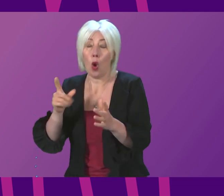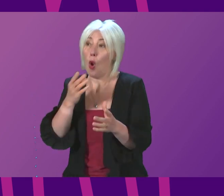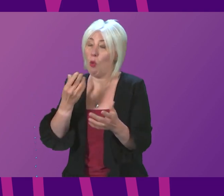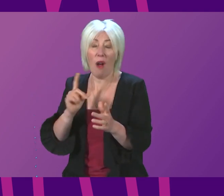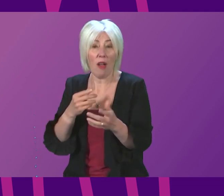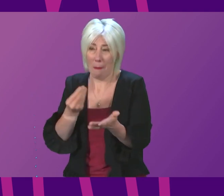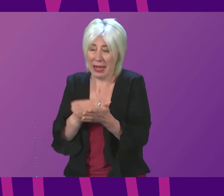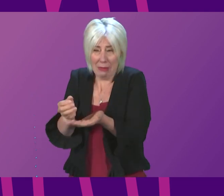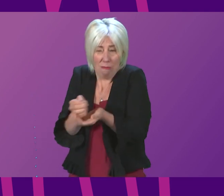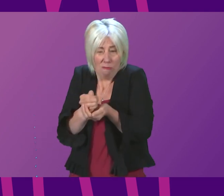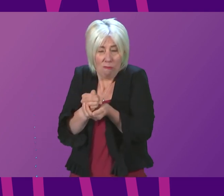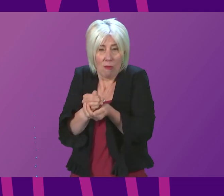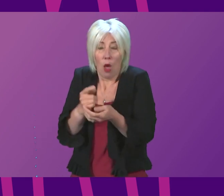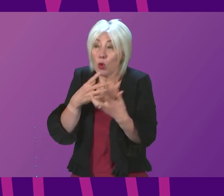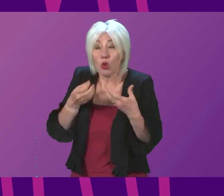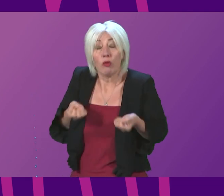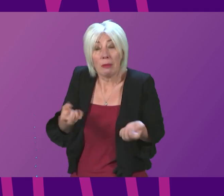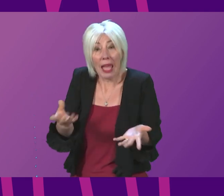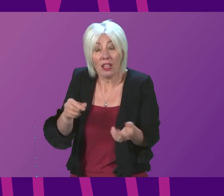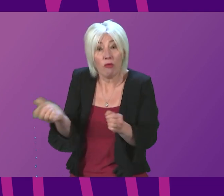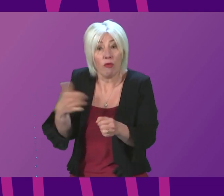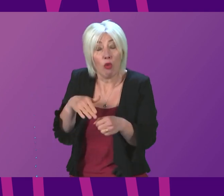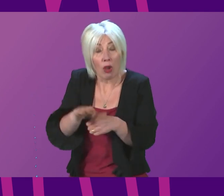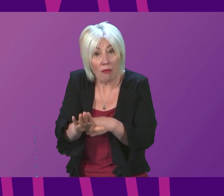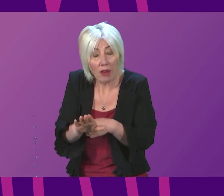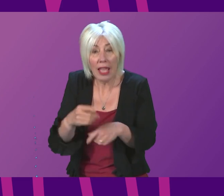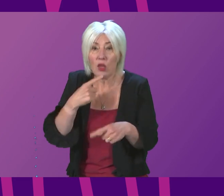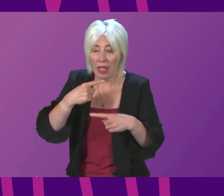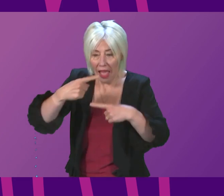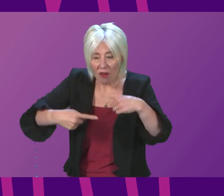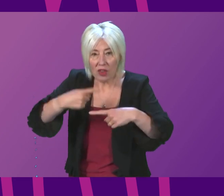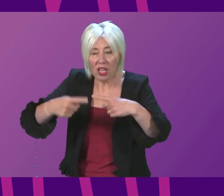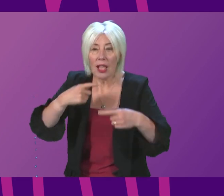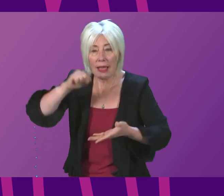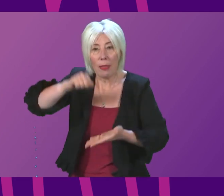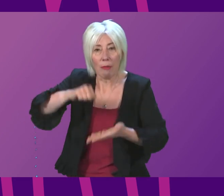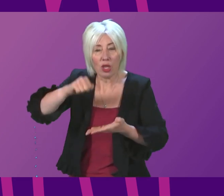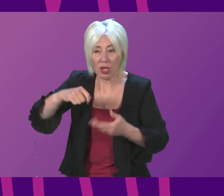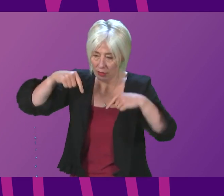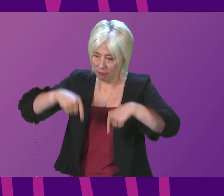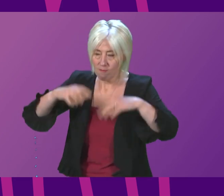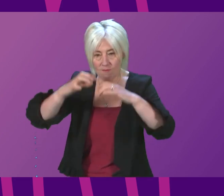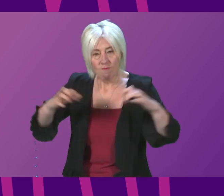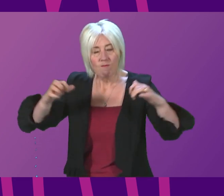On the spending review, the report makes it clear that year after year there is a standstill budget for the Scottish Parliament and Audit Scotland.